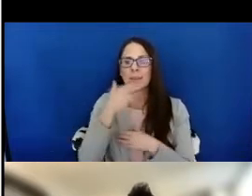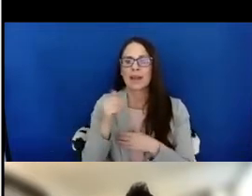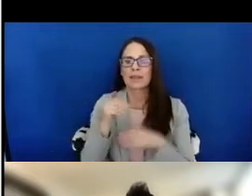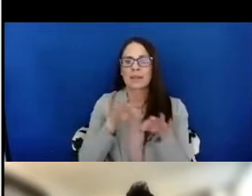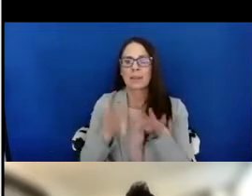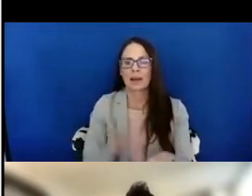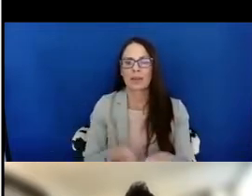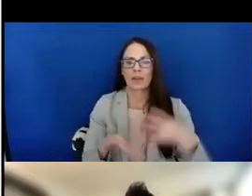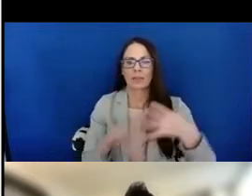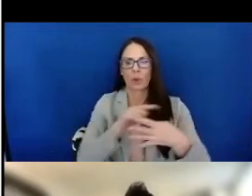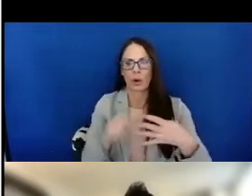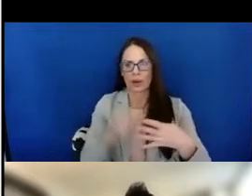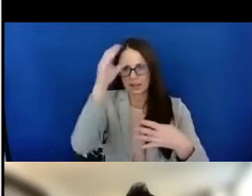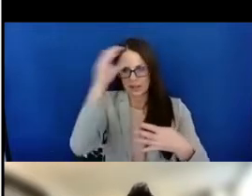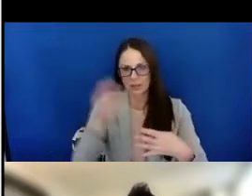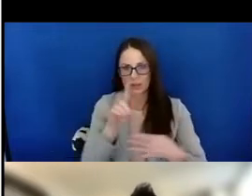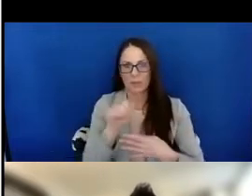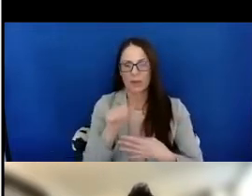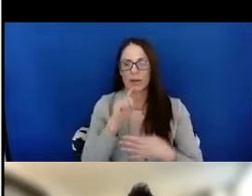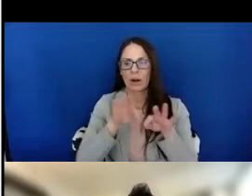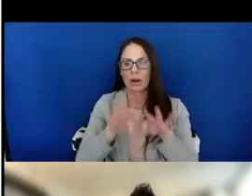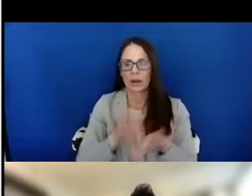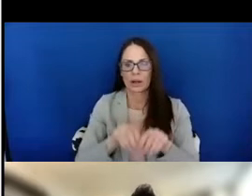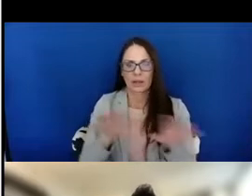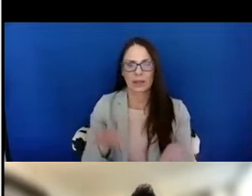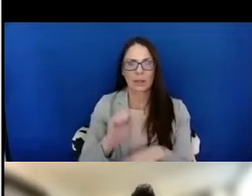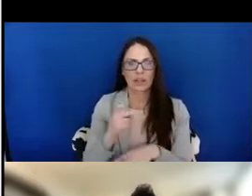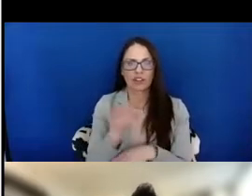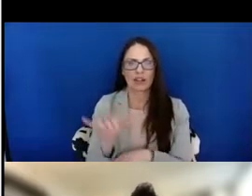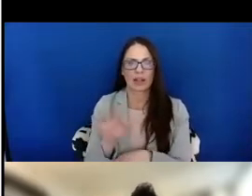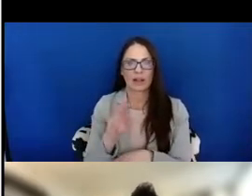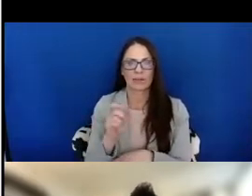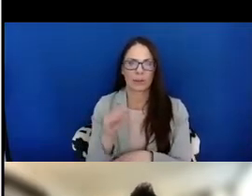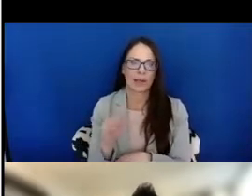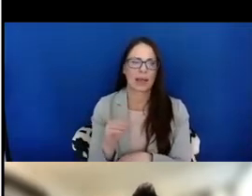disability articulated by Shelley Tremaine and Foucault and feminist philosophy to disability.